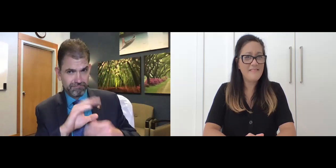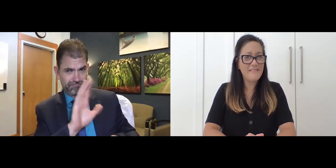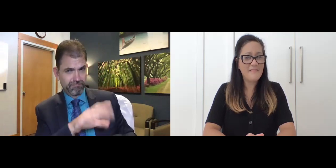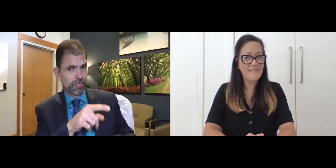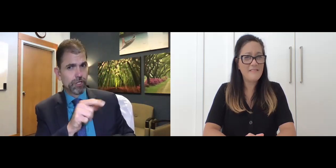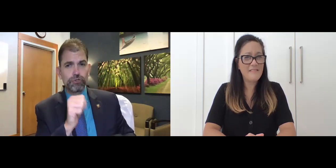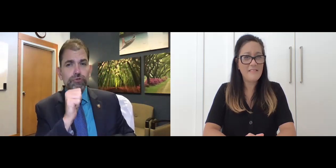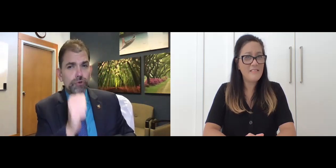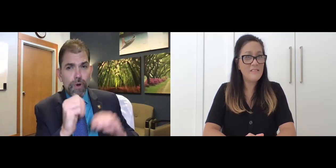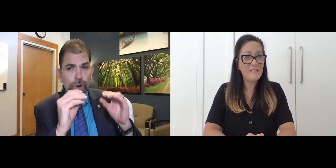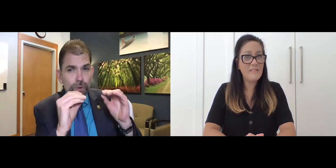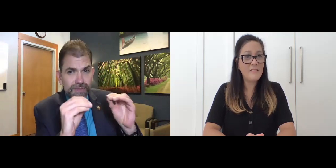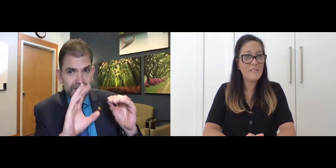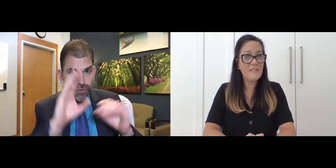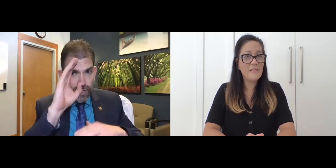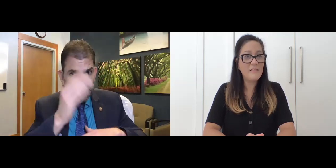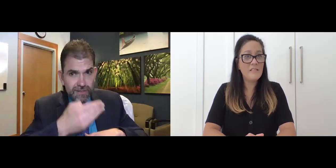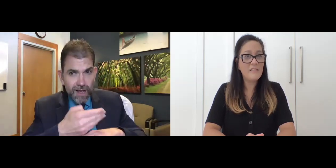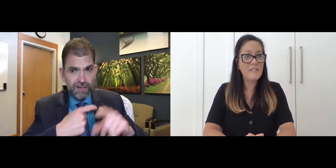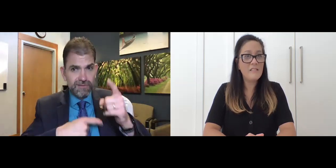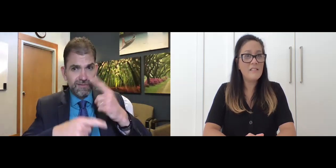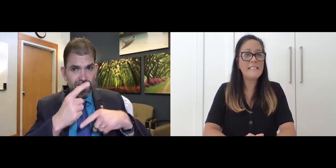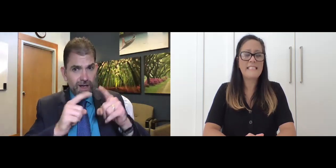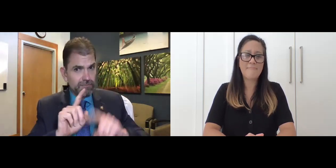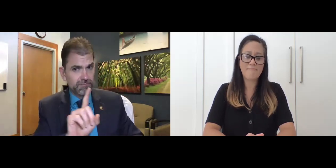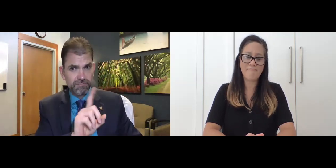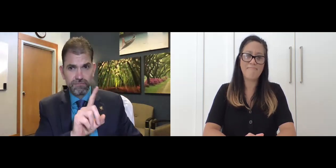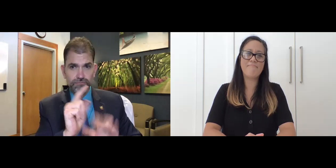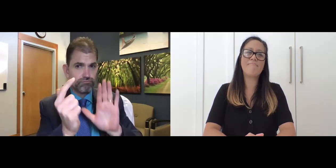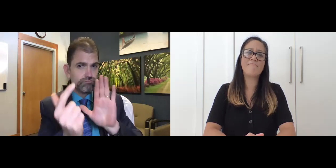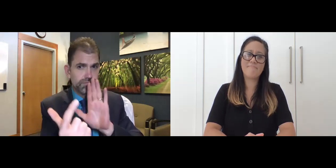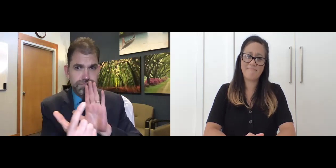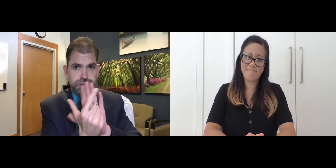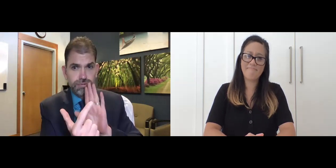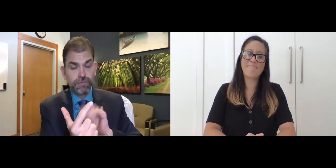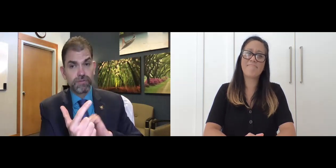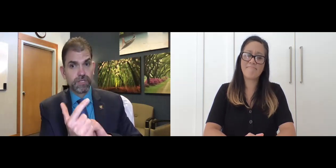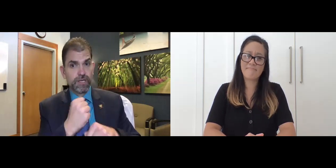mother, do not teach your son sign language.